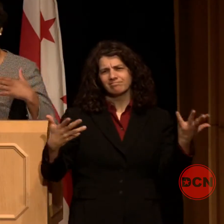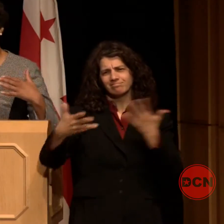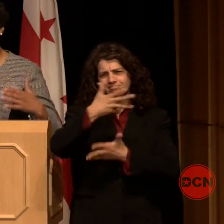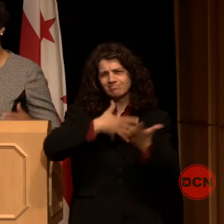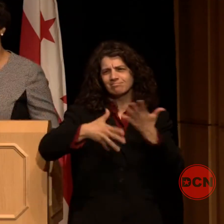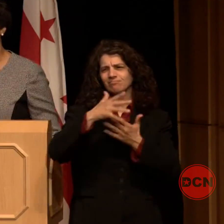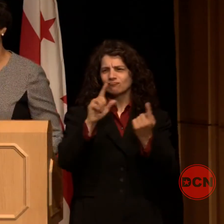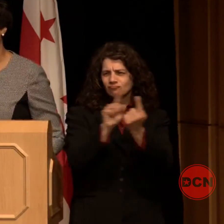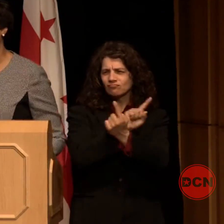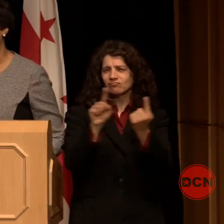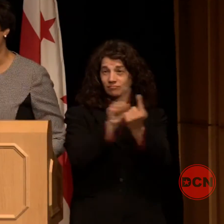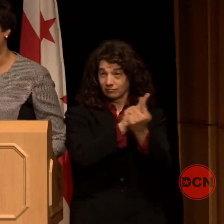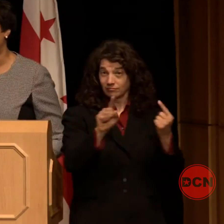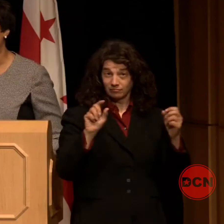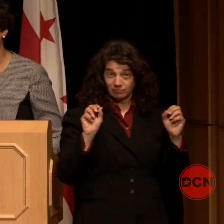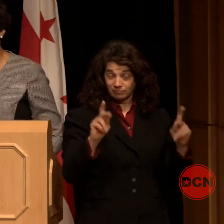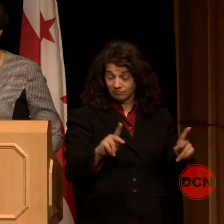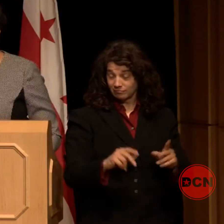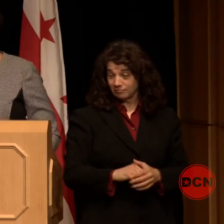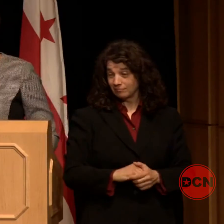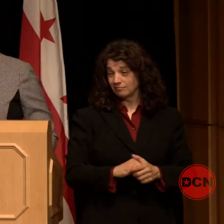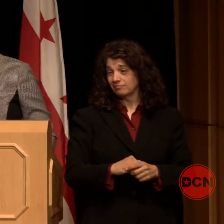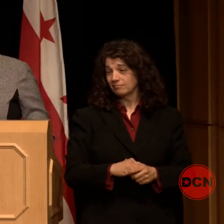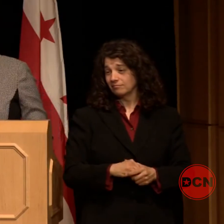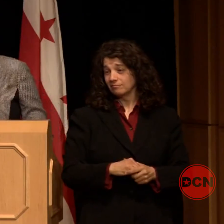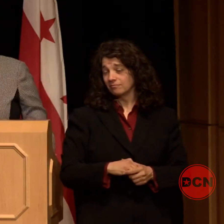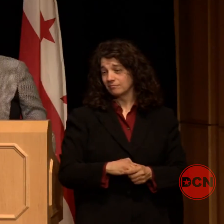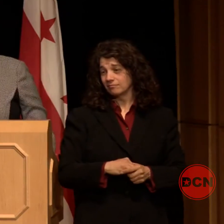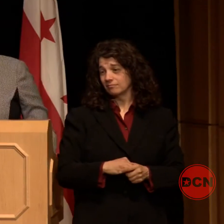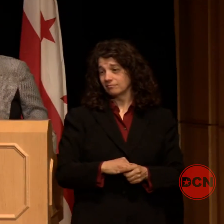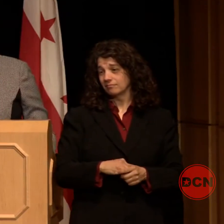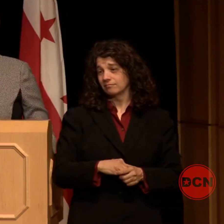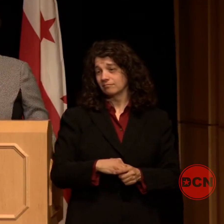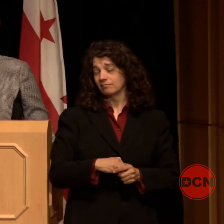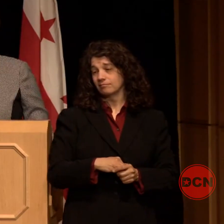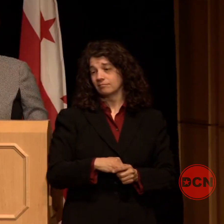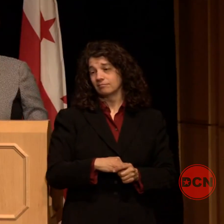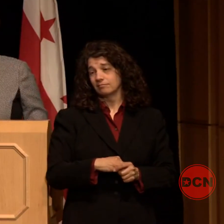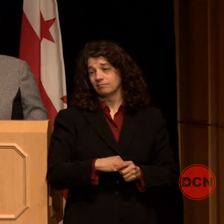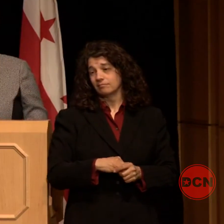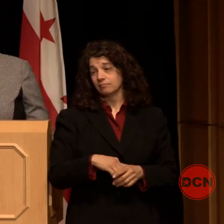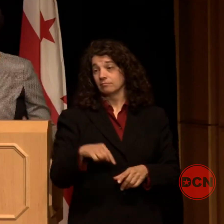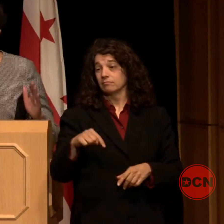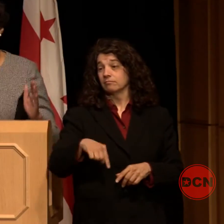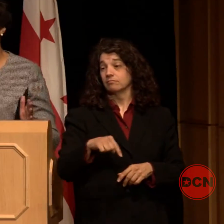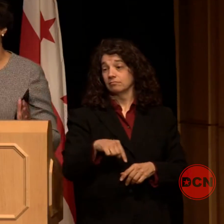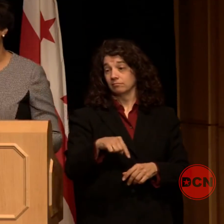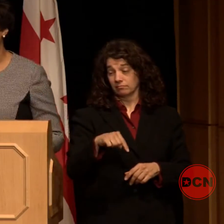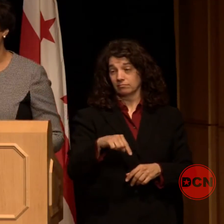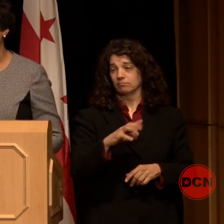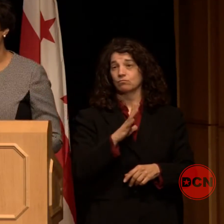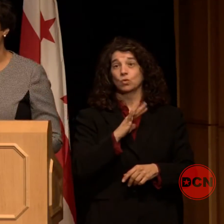THESE TYPES OF CONVENINGS YOU ARE GOING TO HEAR ABOUT OUR PROJECTS AND WHAT WE HAVE PLANNED BUT YOU MAY ALSO LEARN